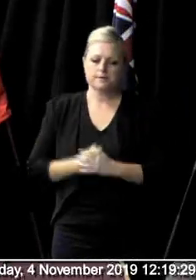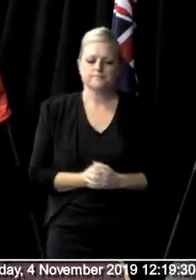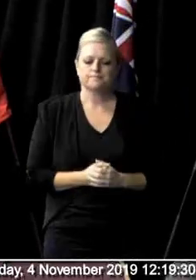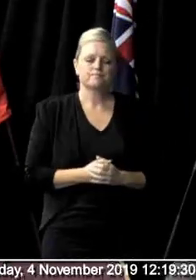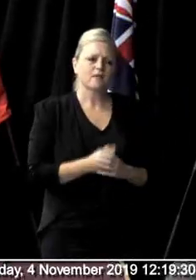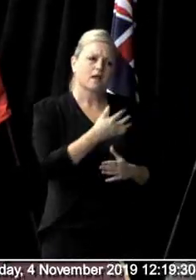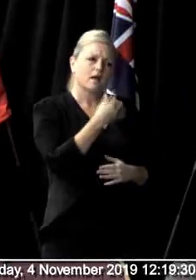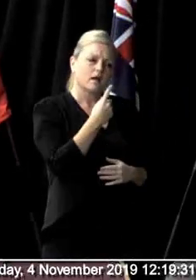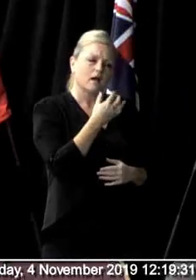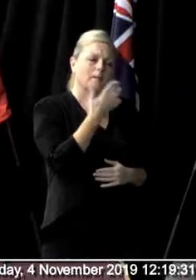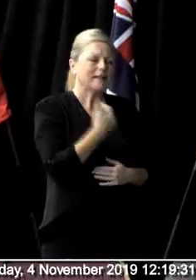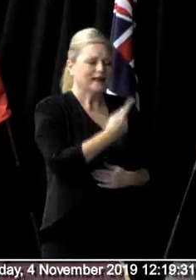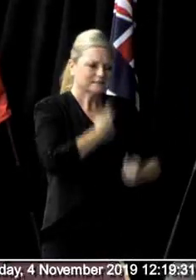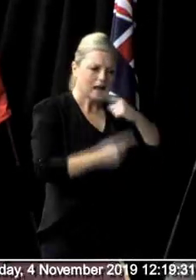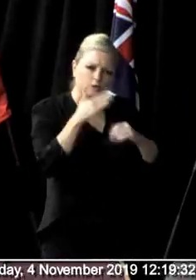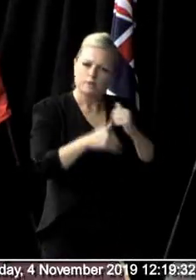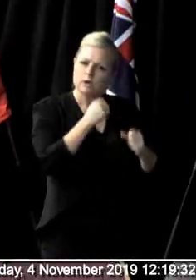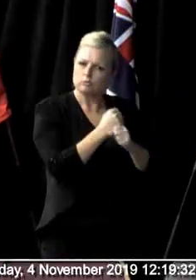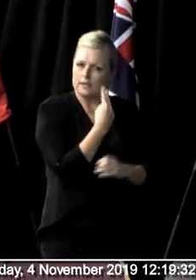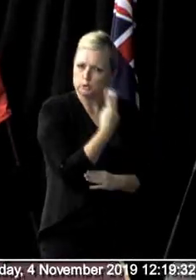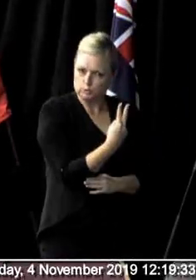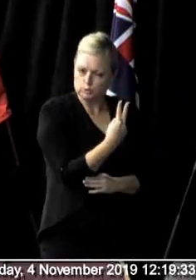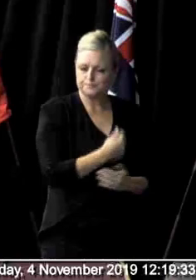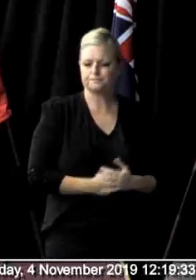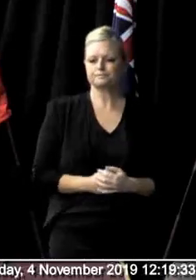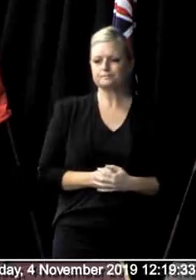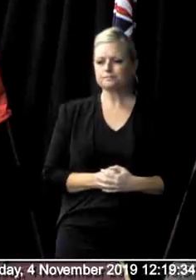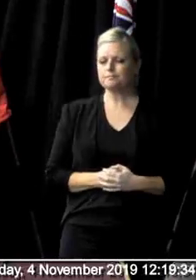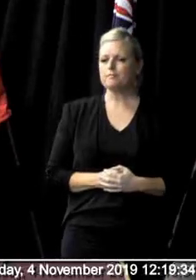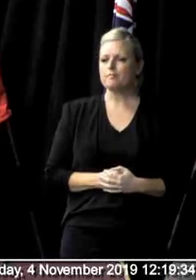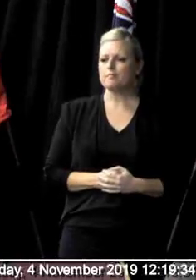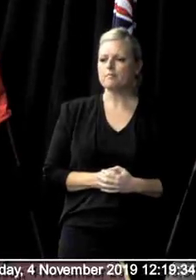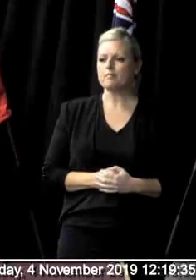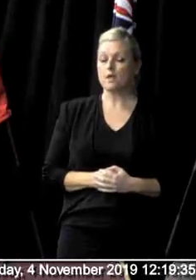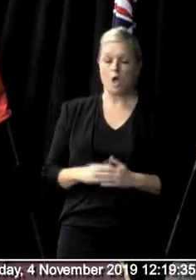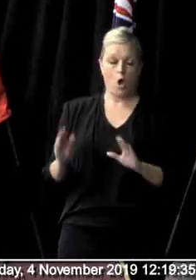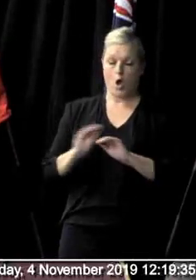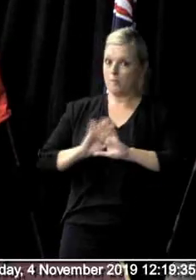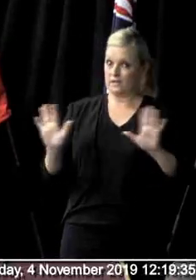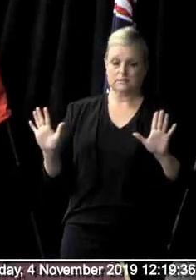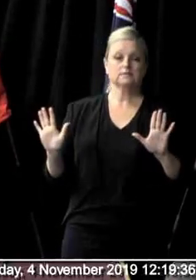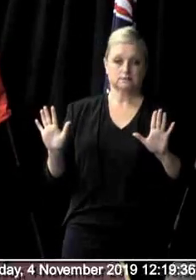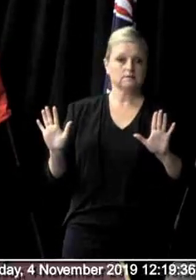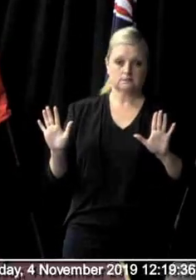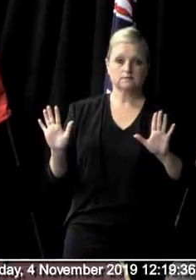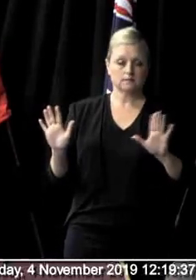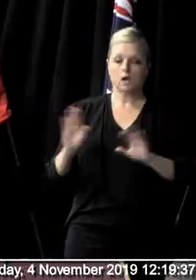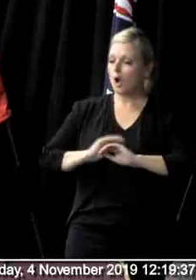It was very apparent early on that the teacher